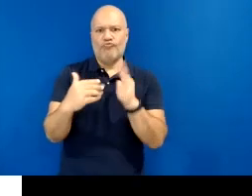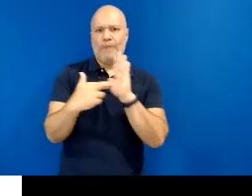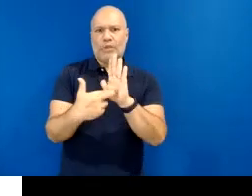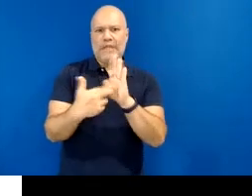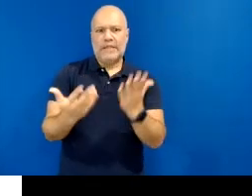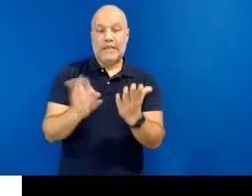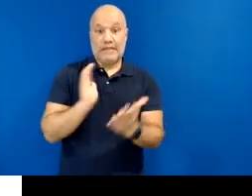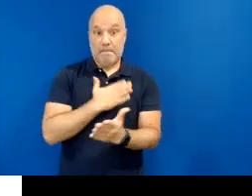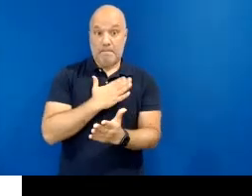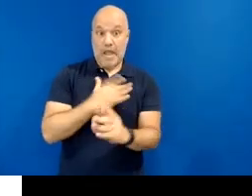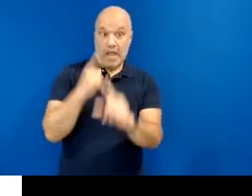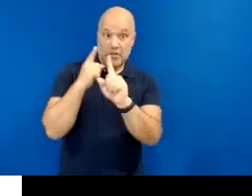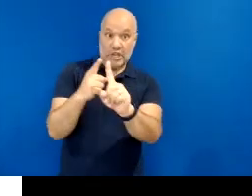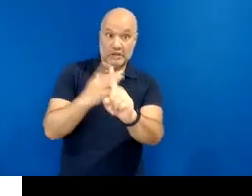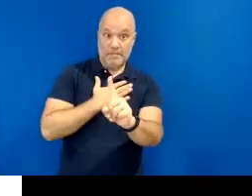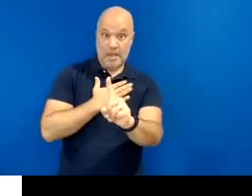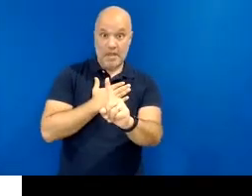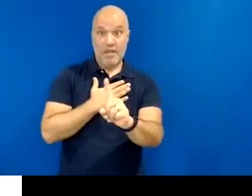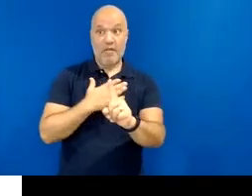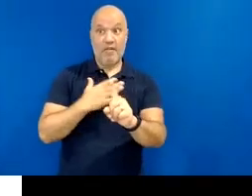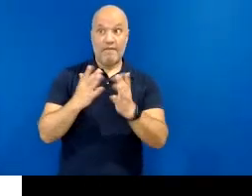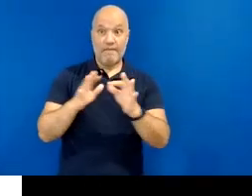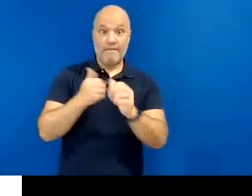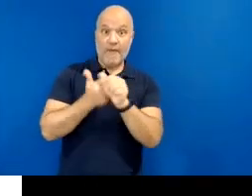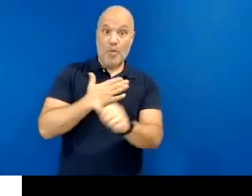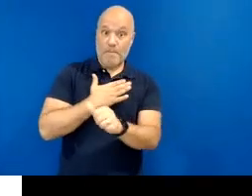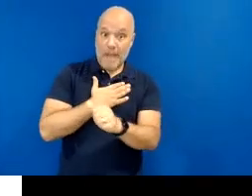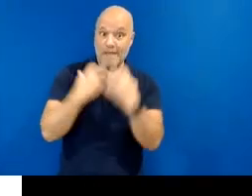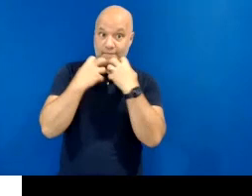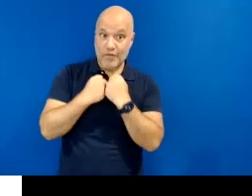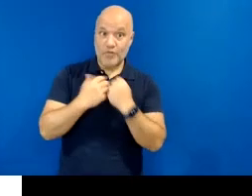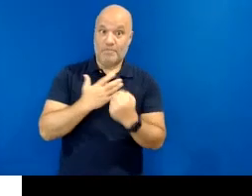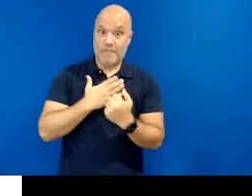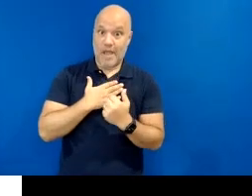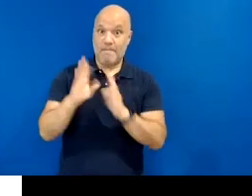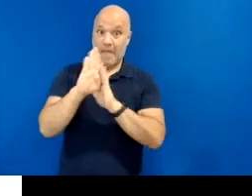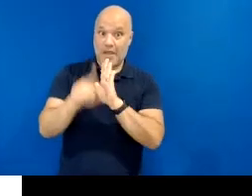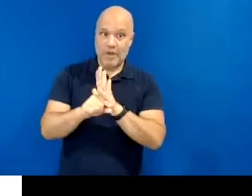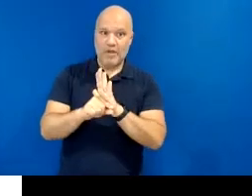Based on my values and my background, who speaks for those diverse students?